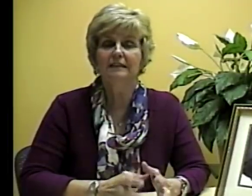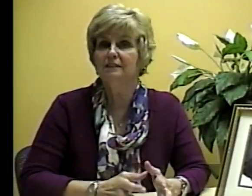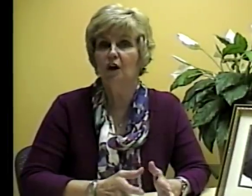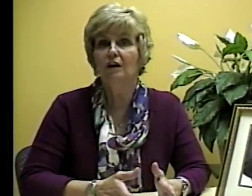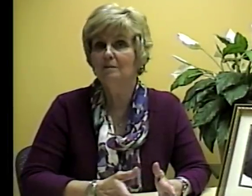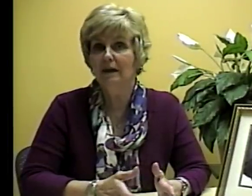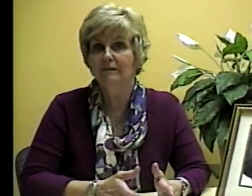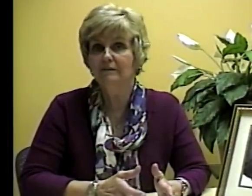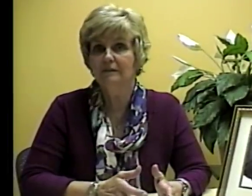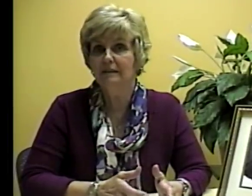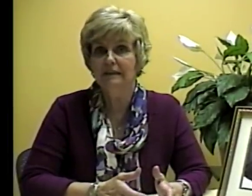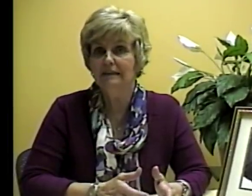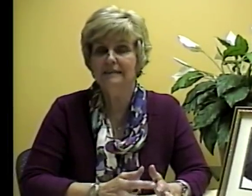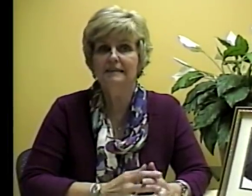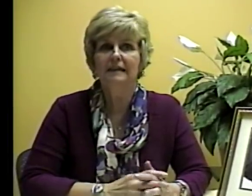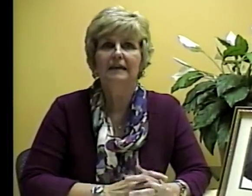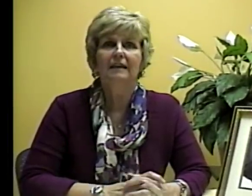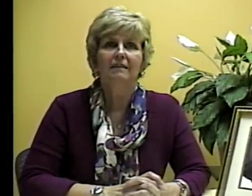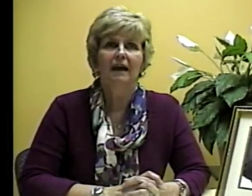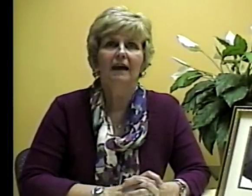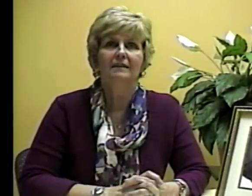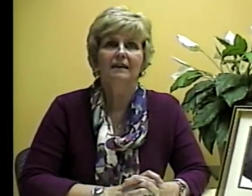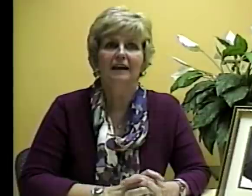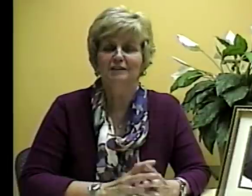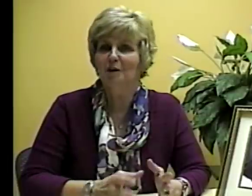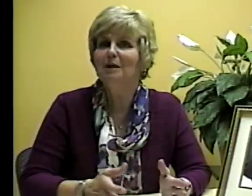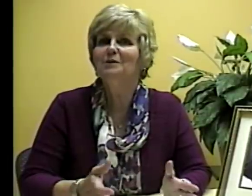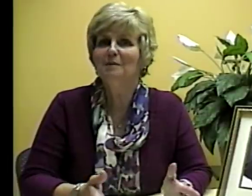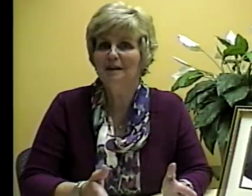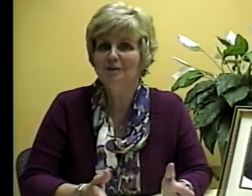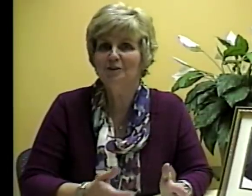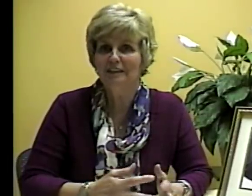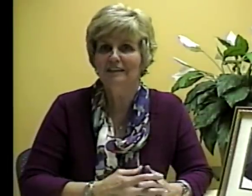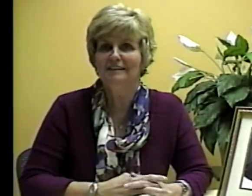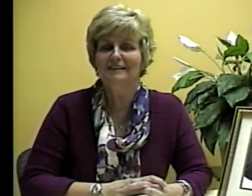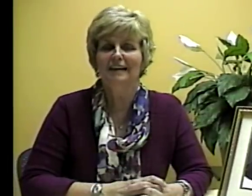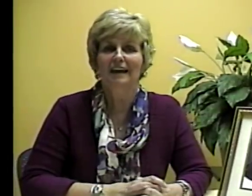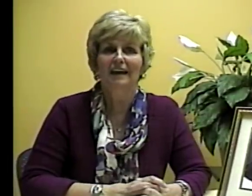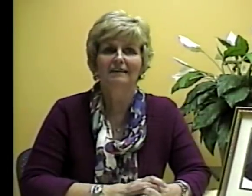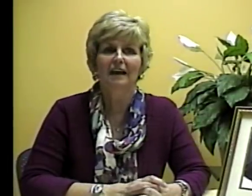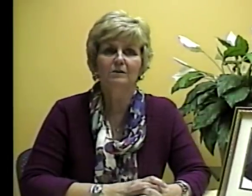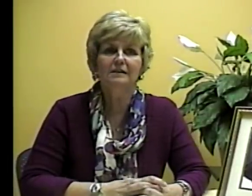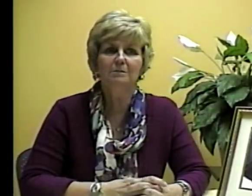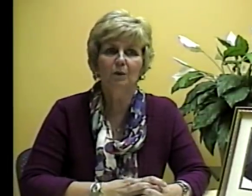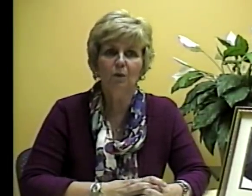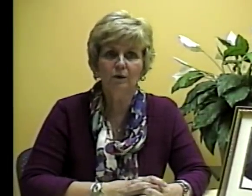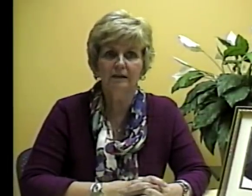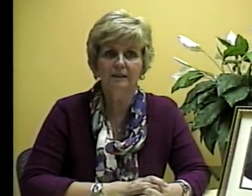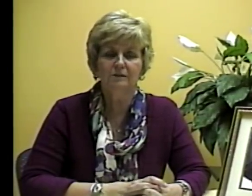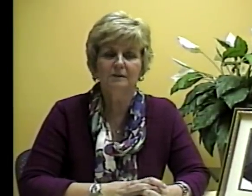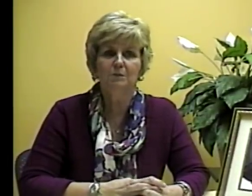We could talk about things that I could talk about with my other kids. That was important